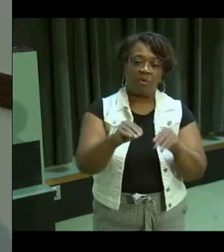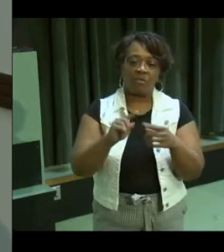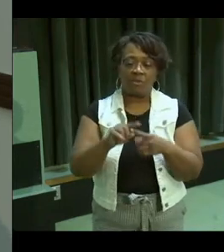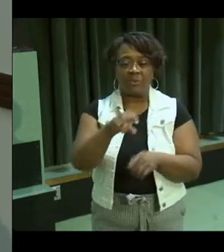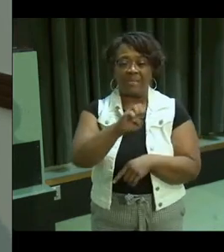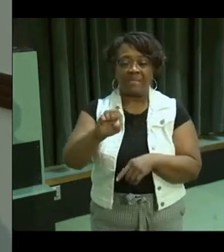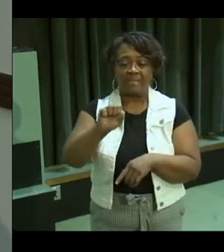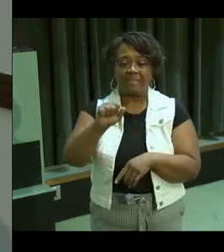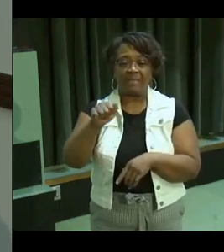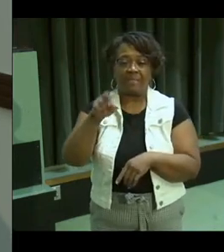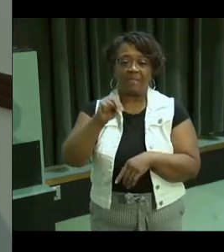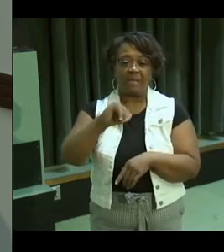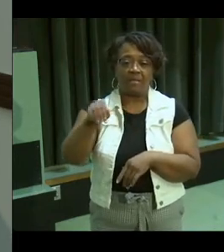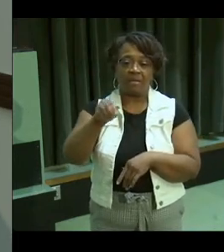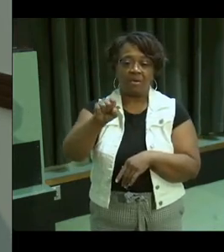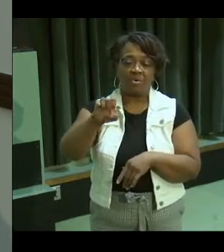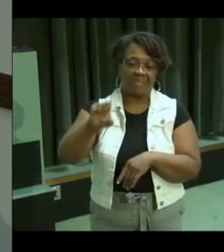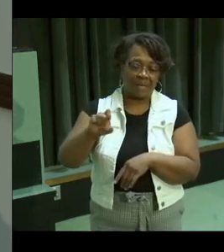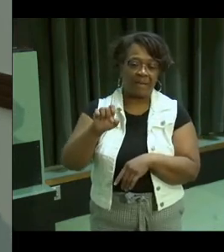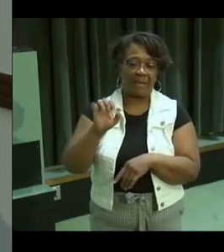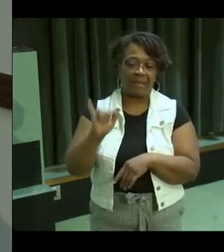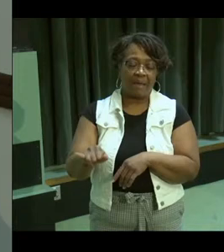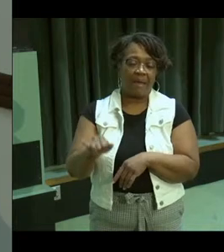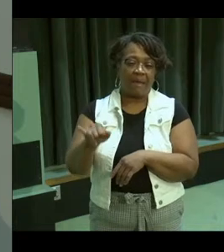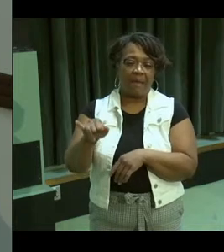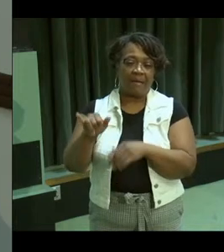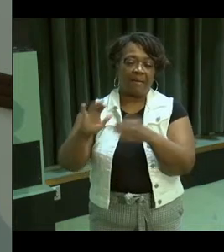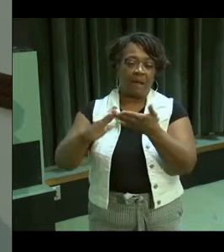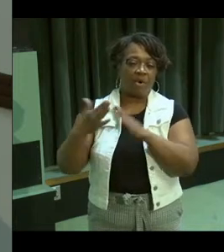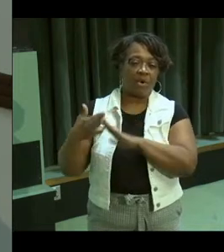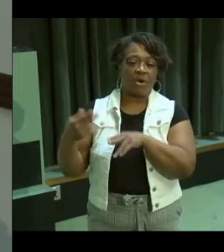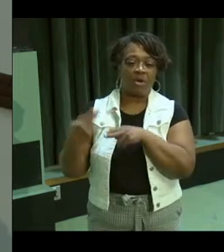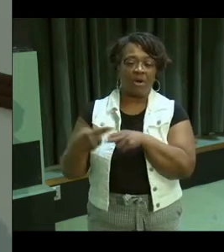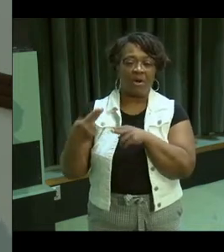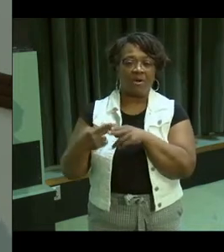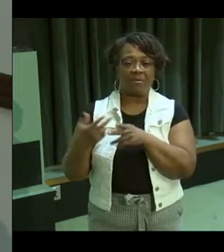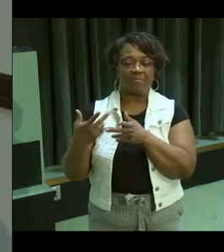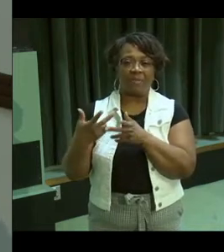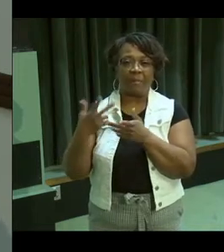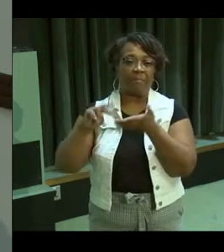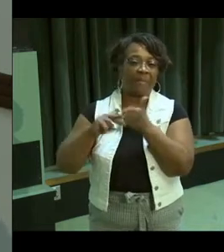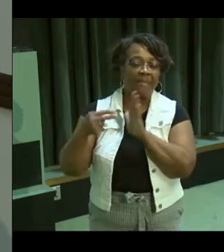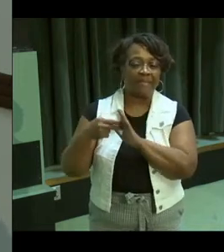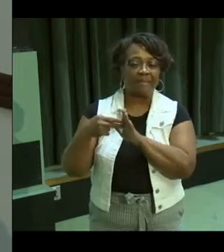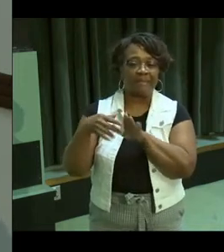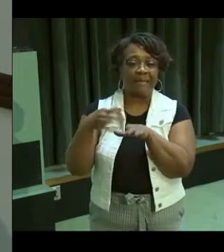a neighborhood called